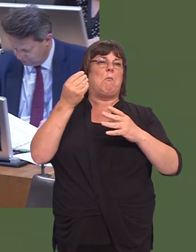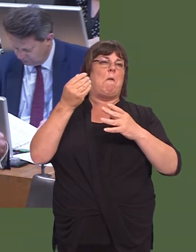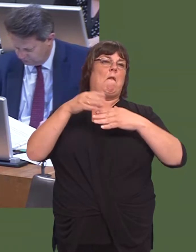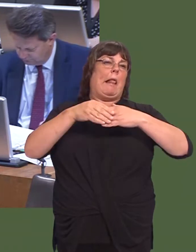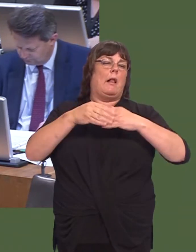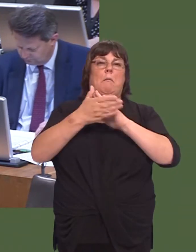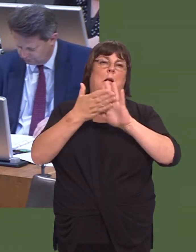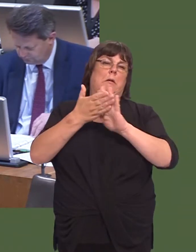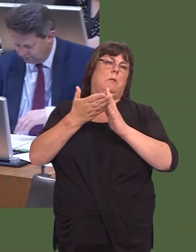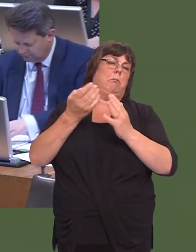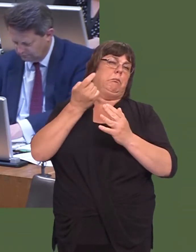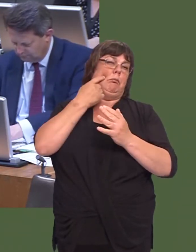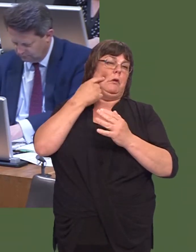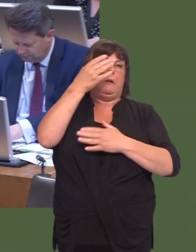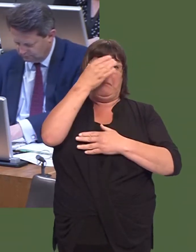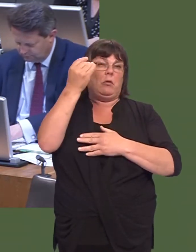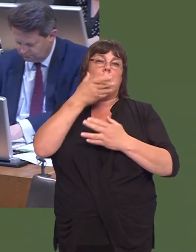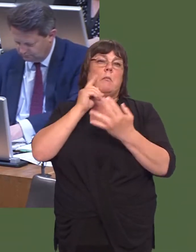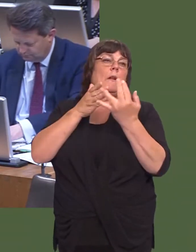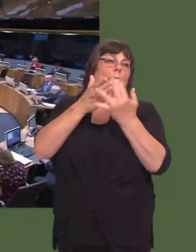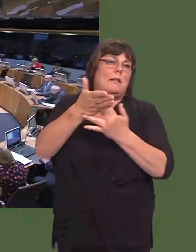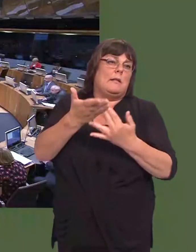for as long as they can.